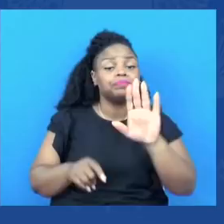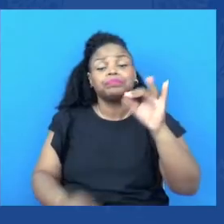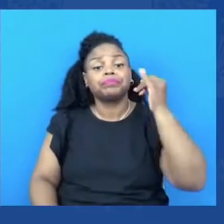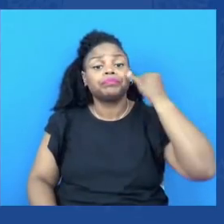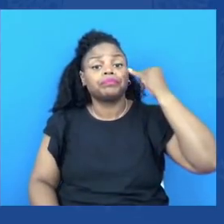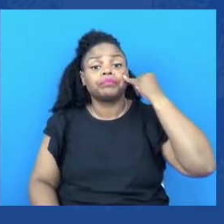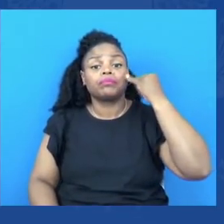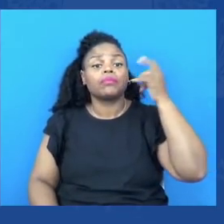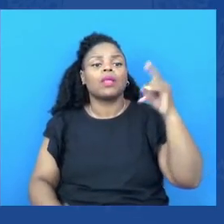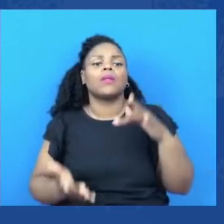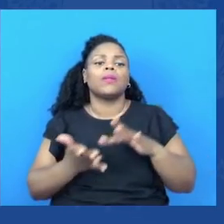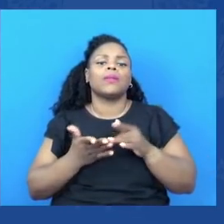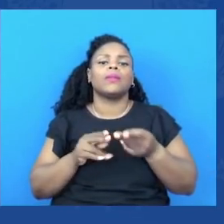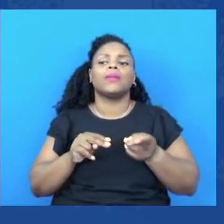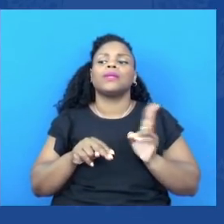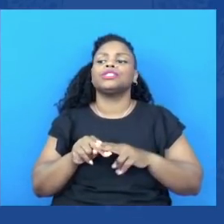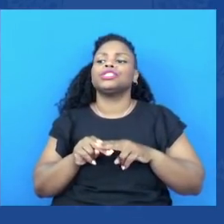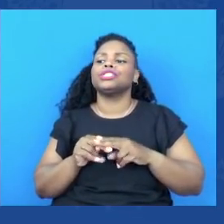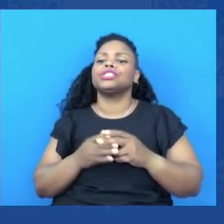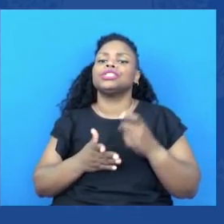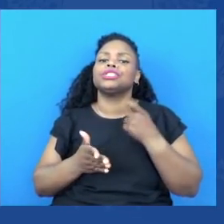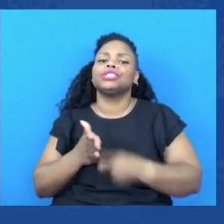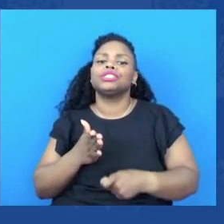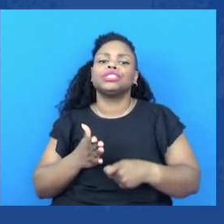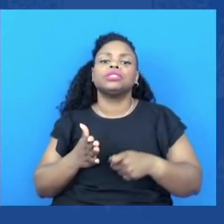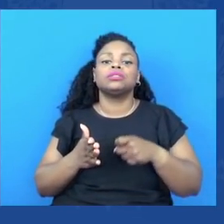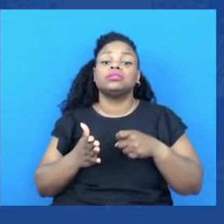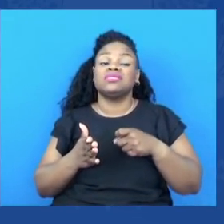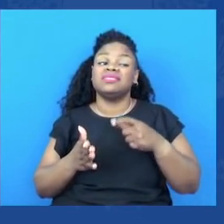The savings for employers and employees would be billions of dollars a year.